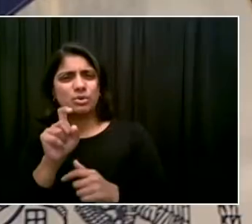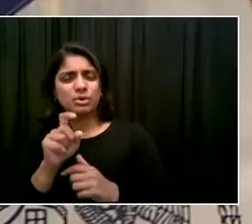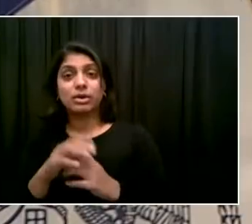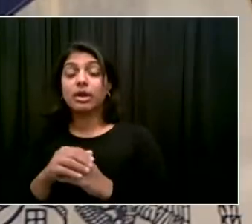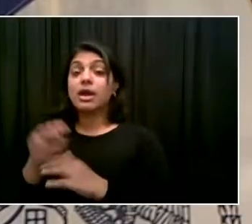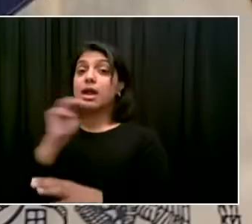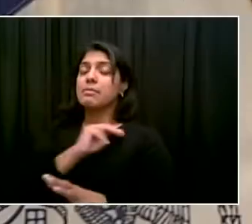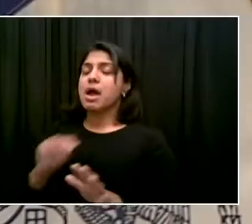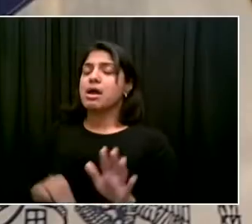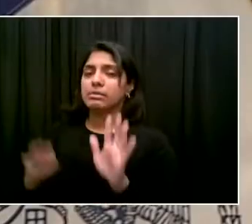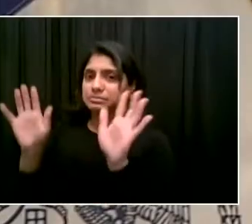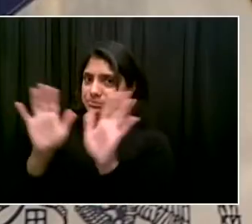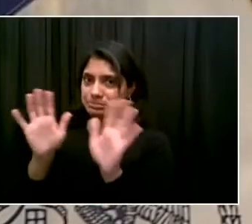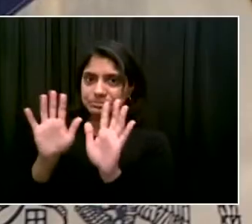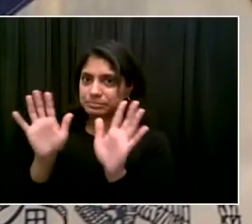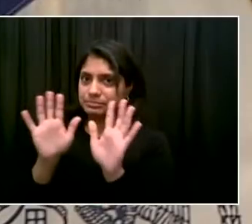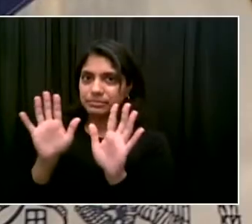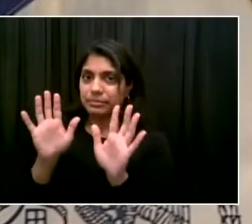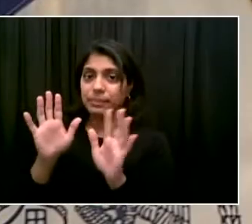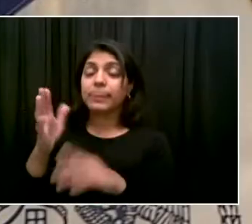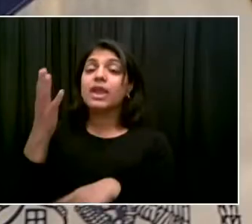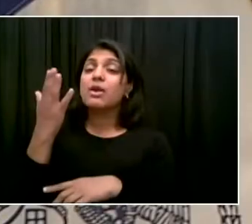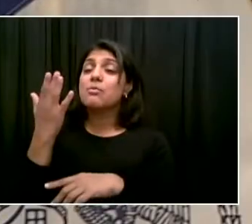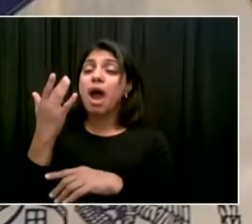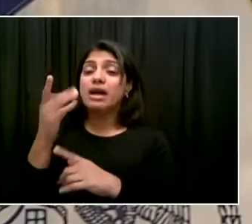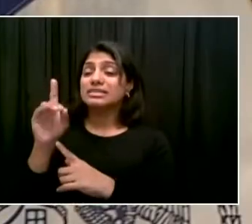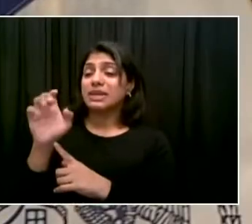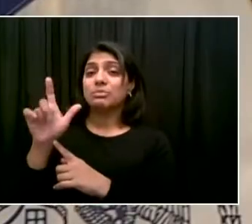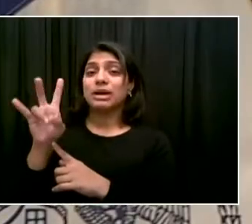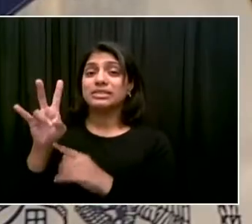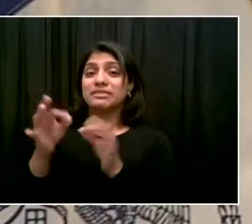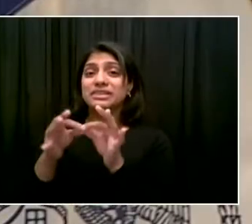WE ALWAYS EMPHASIZE EDUCATION, COOPERATION, HELPG INTO MAKE SURE EVERY